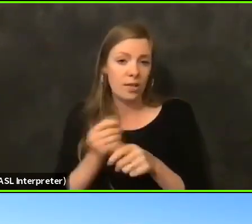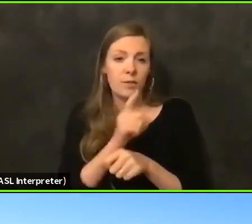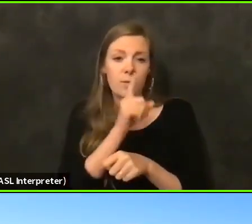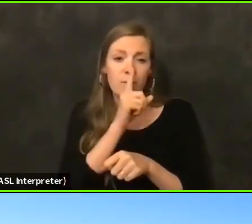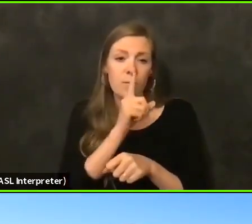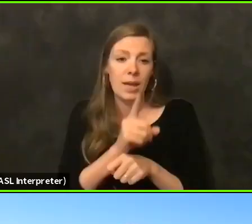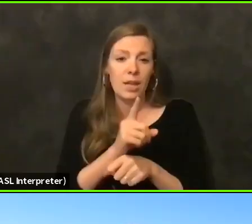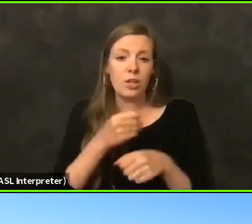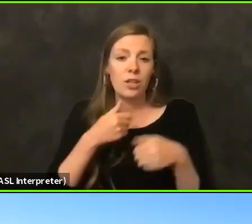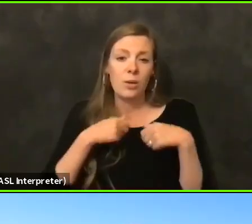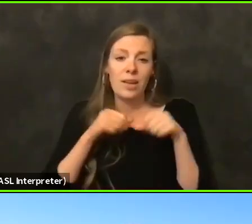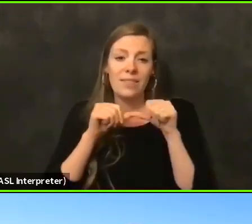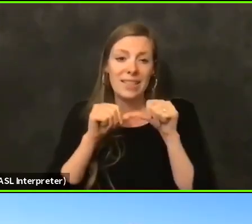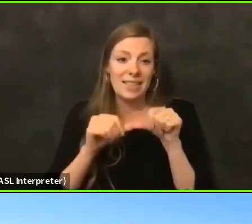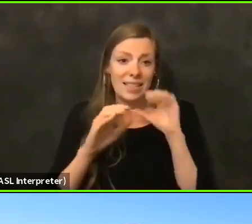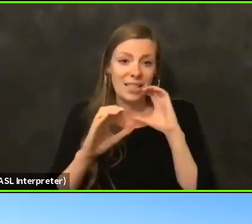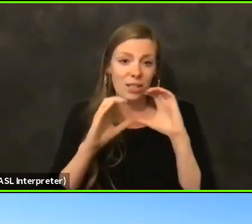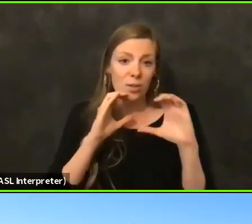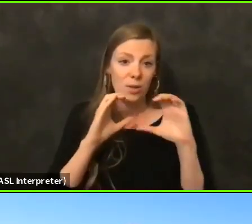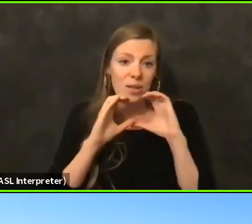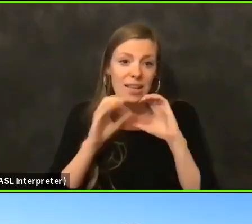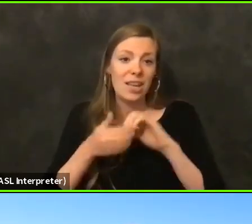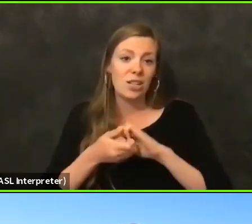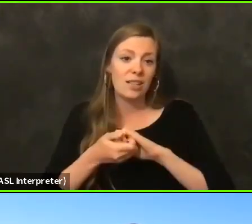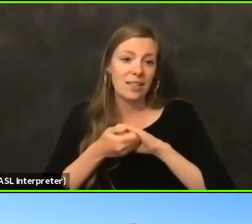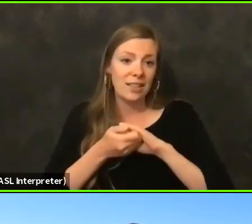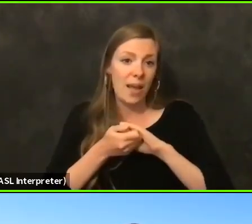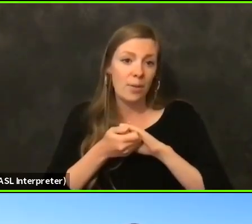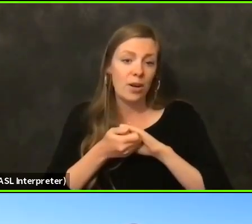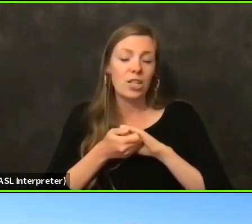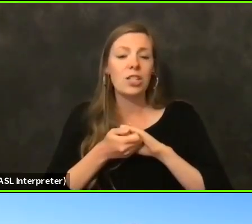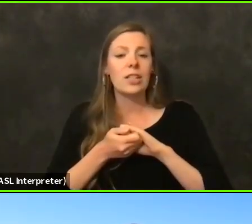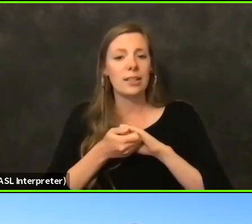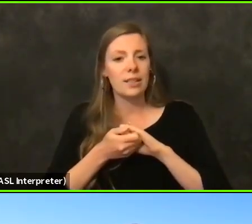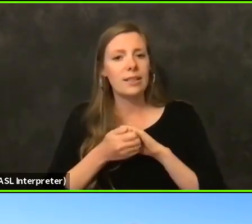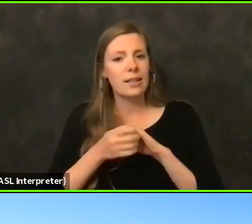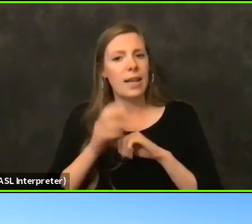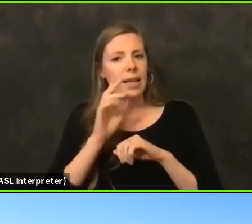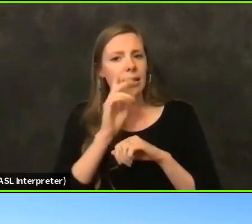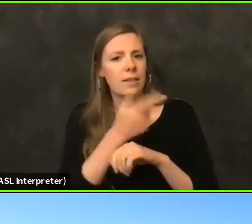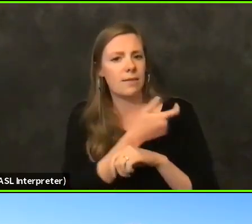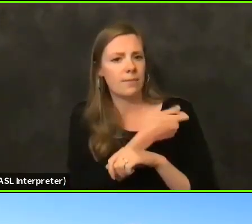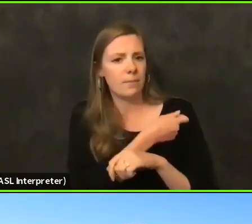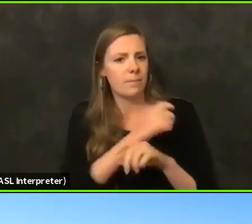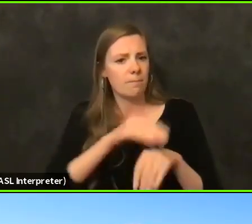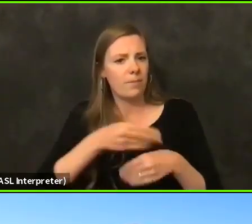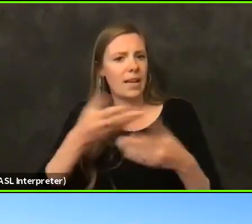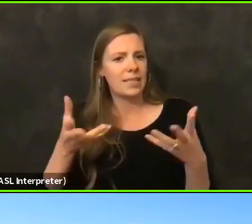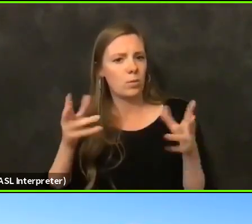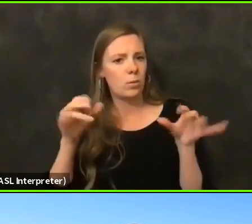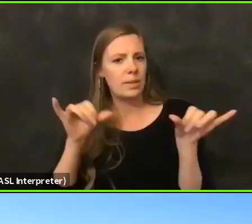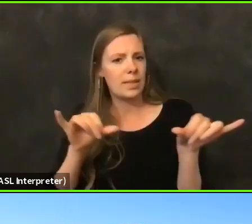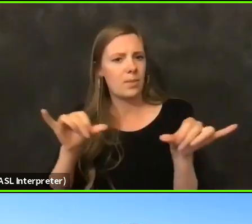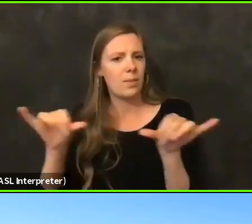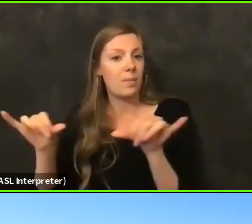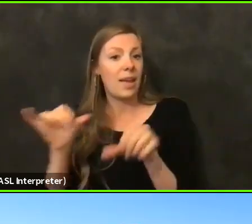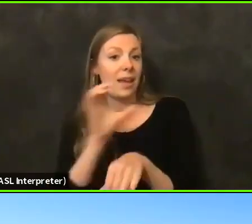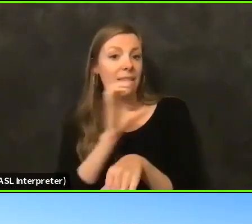consistent communication, collaboration and consistency in vaccine administration and the client experience, which is important.